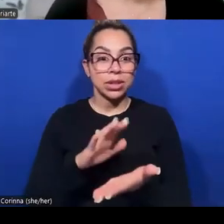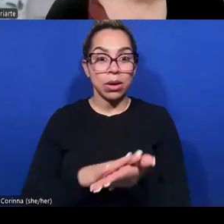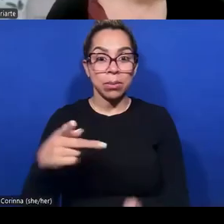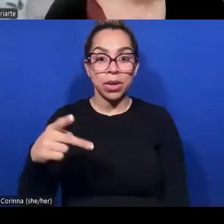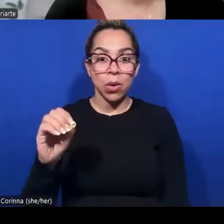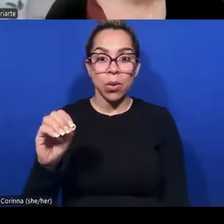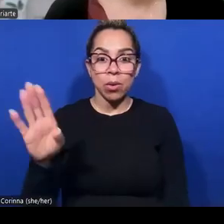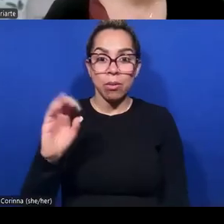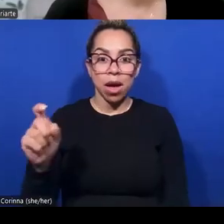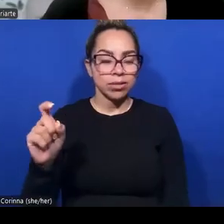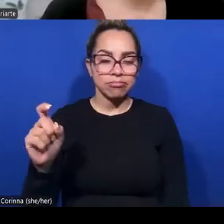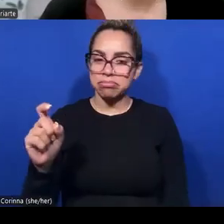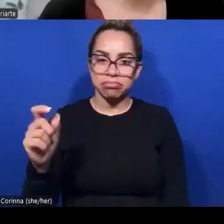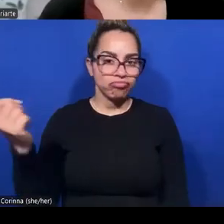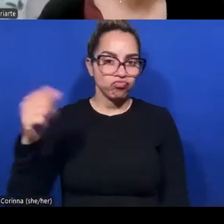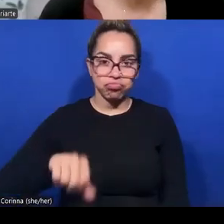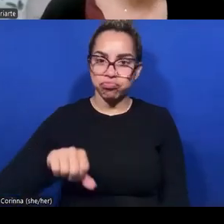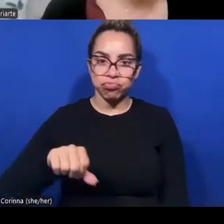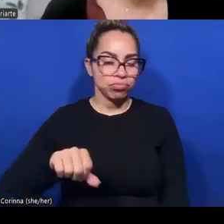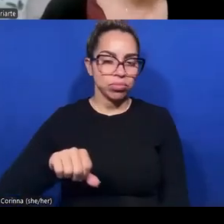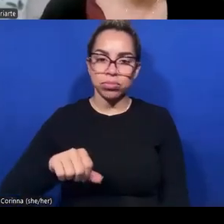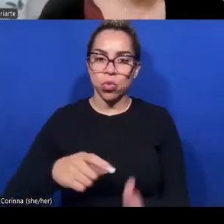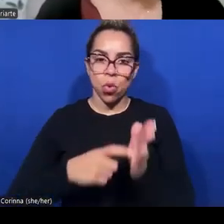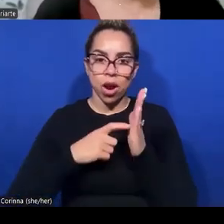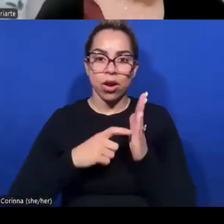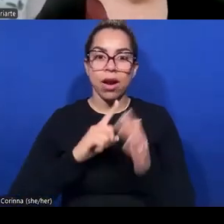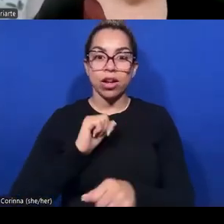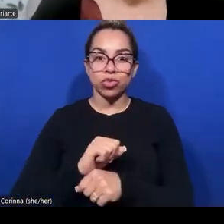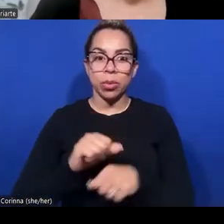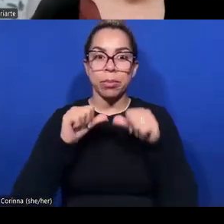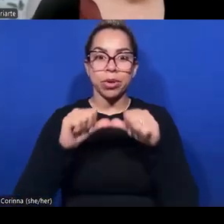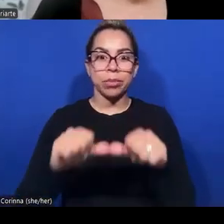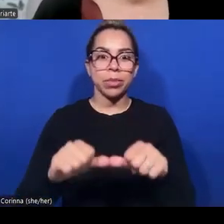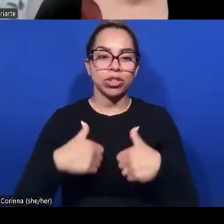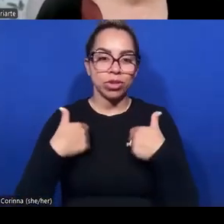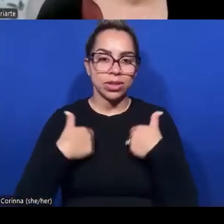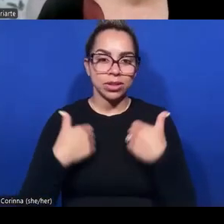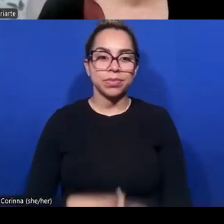They're going to require the an actual permanent address.